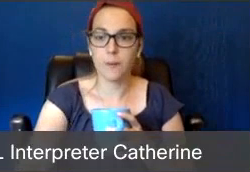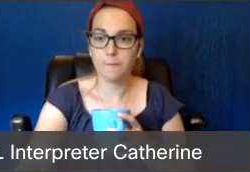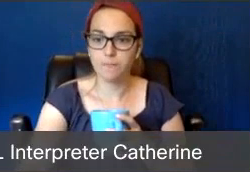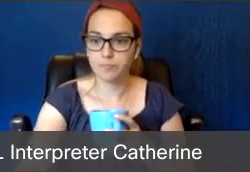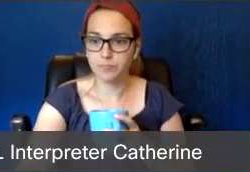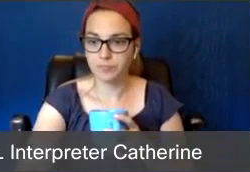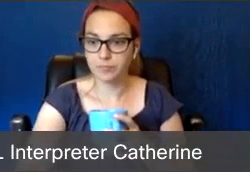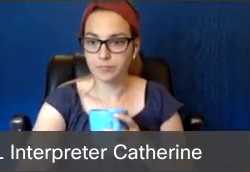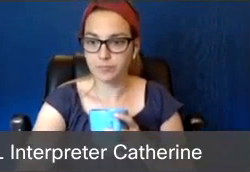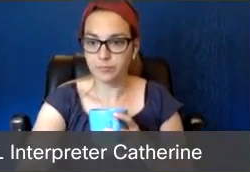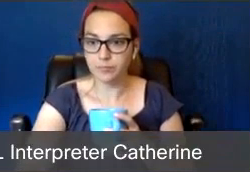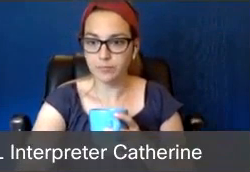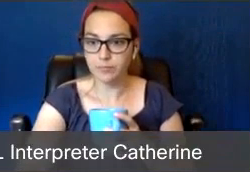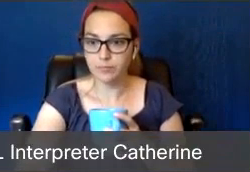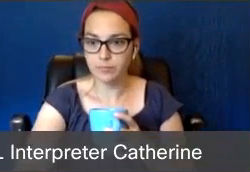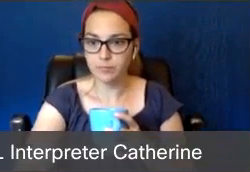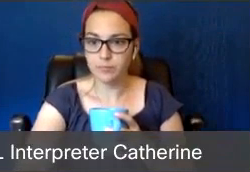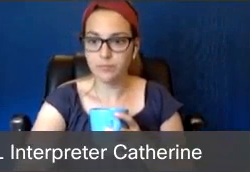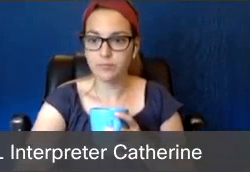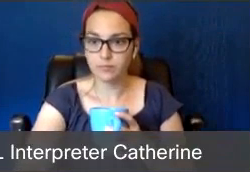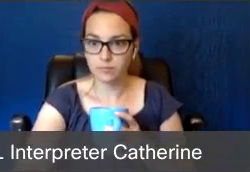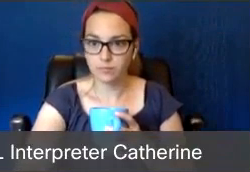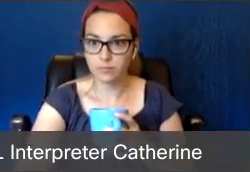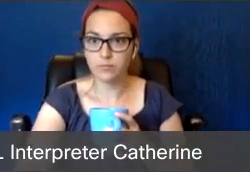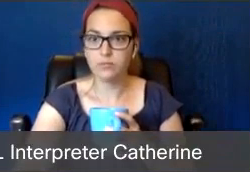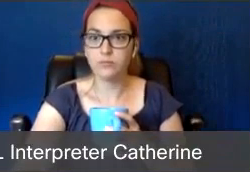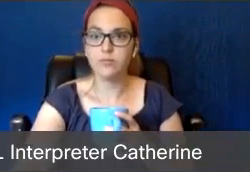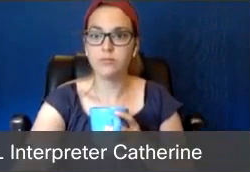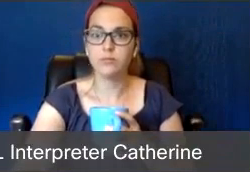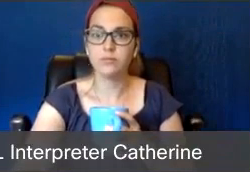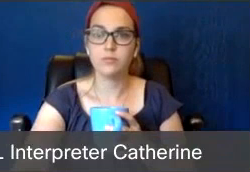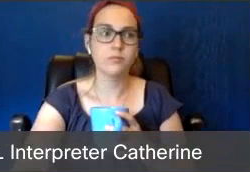in these policies and procedures. The first is that treatment courts, drug courts